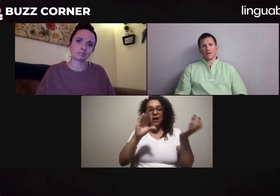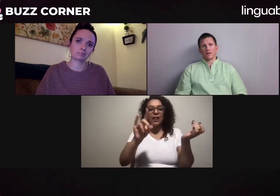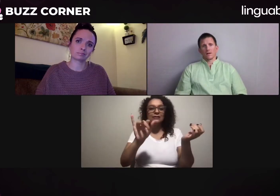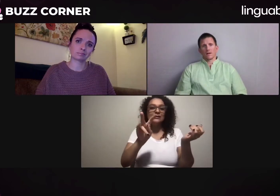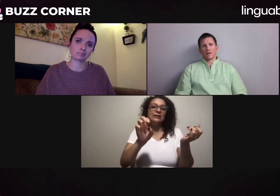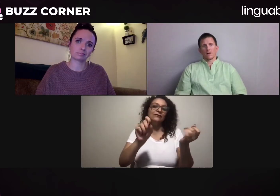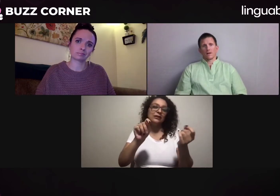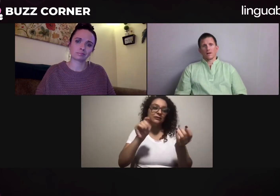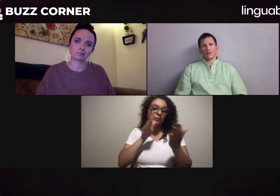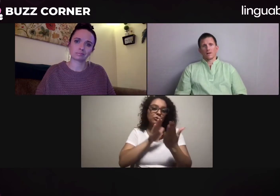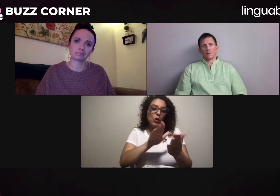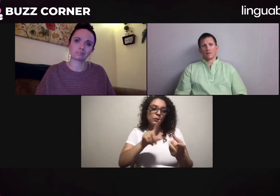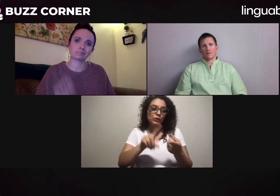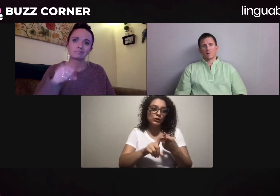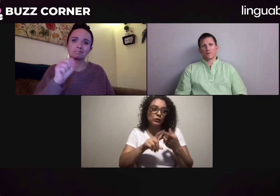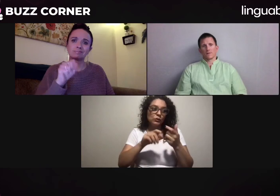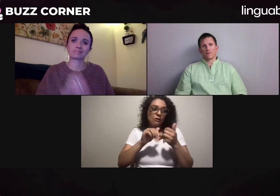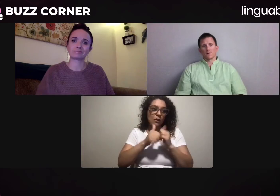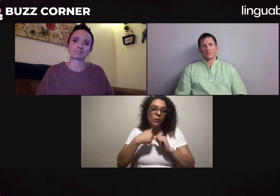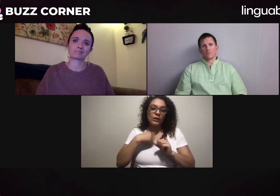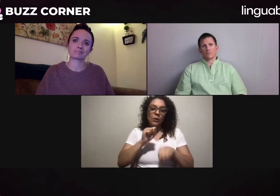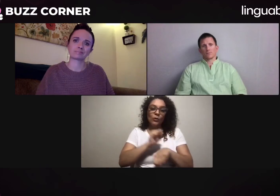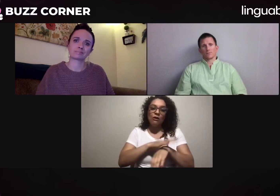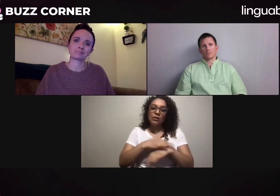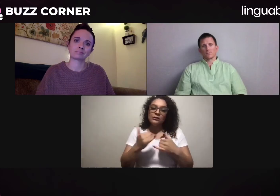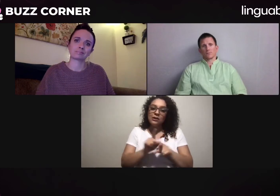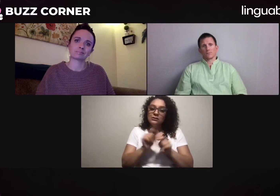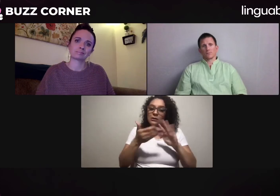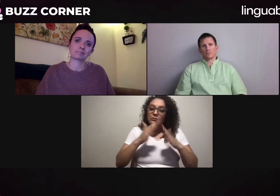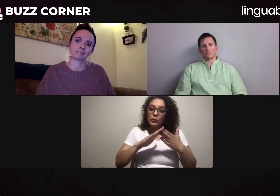And we need a collectivist approach in terms of how we work on this